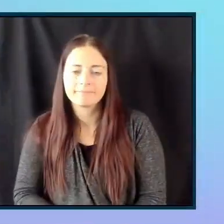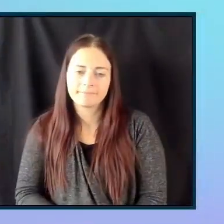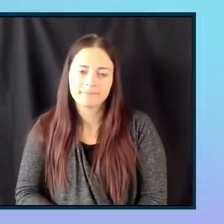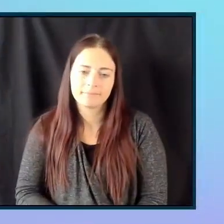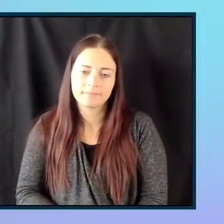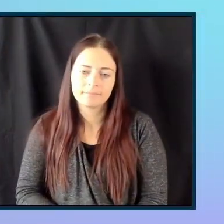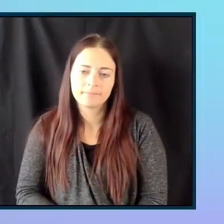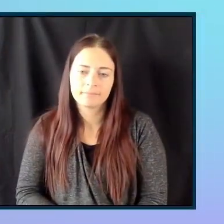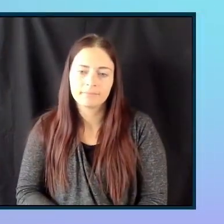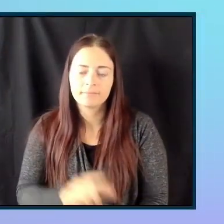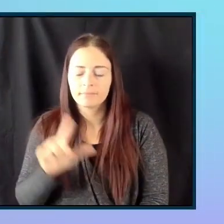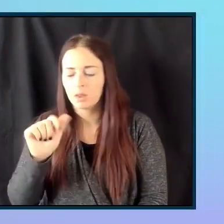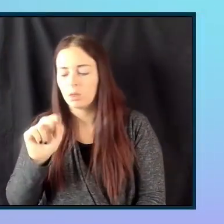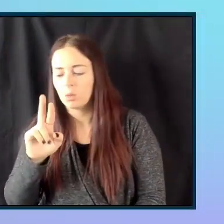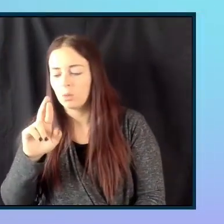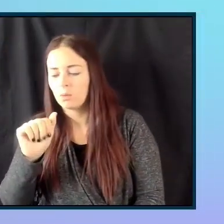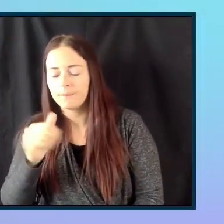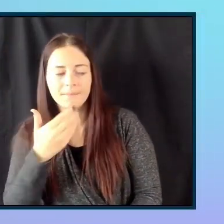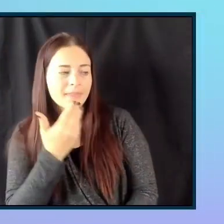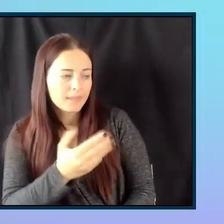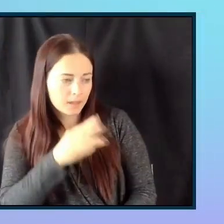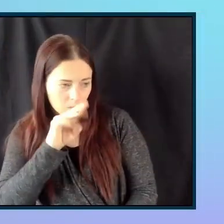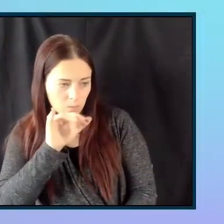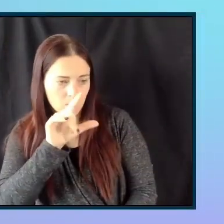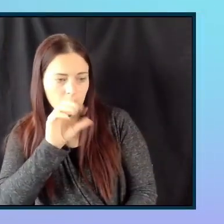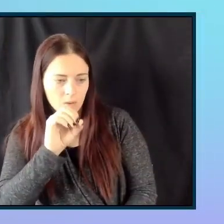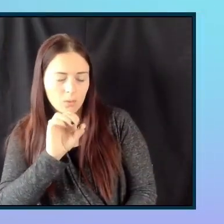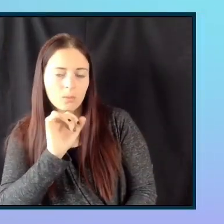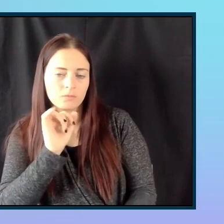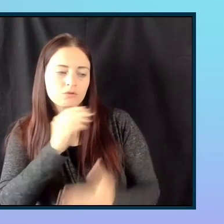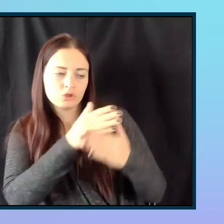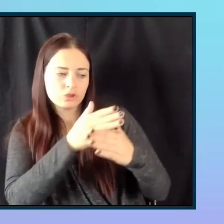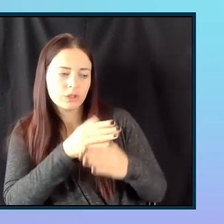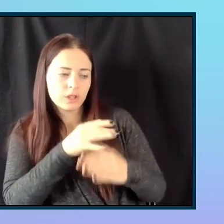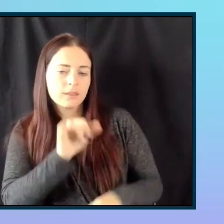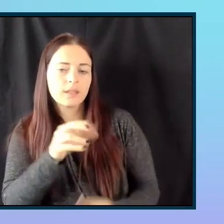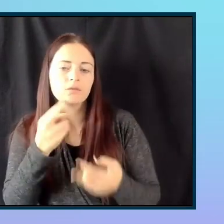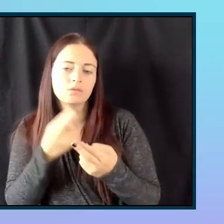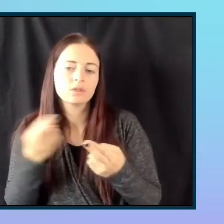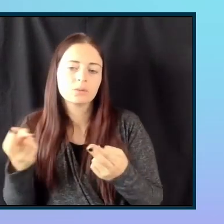Thanks so much Wilco for sharing that very helpful resource. I really hope people check that out.